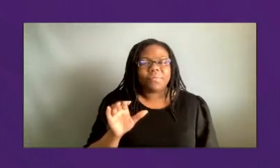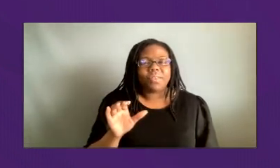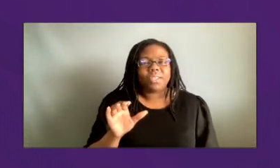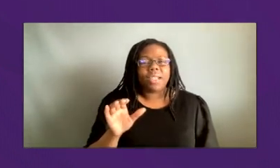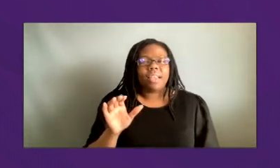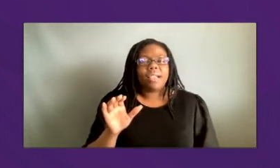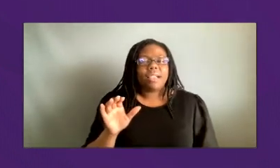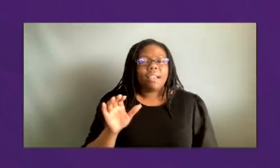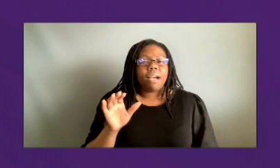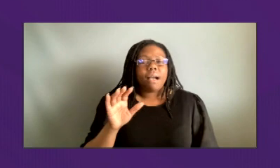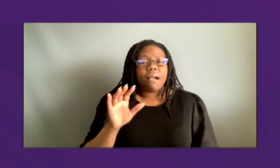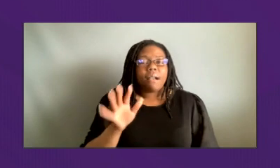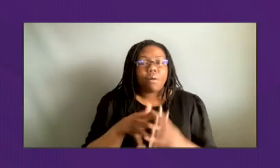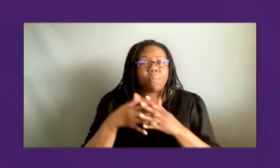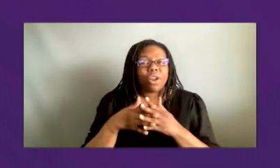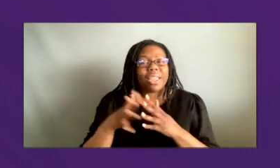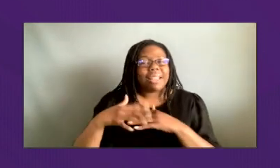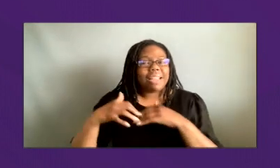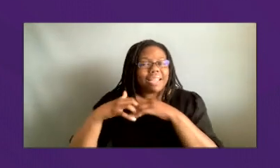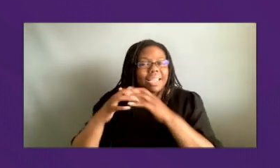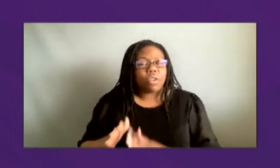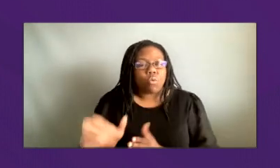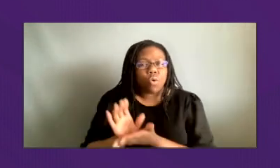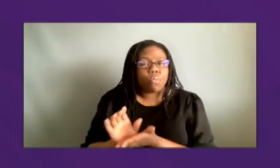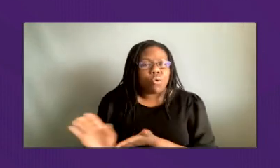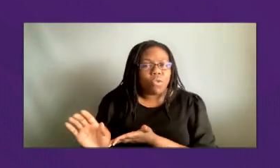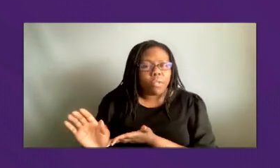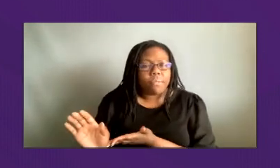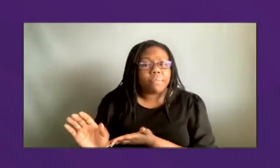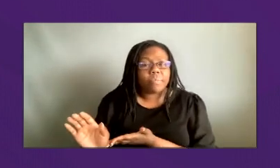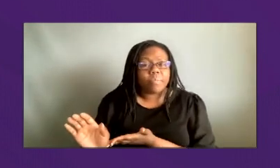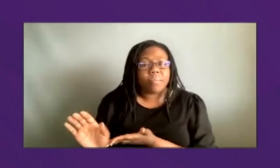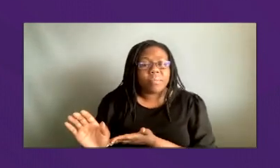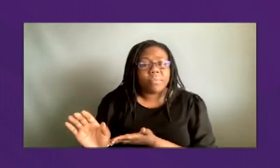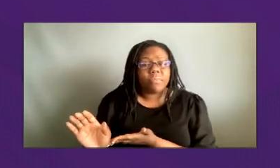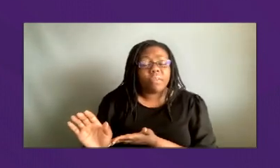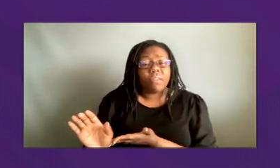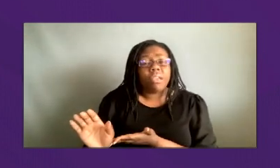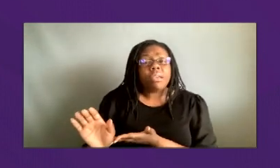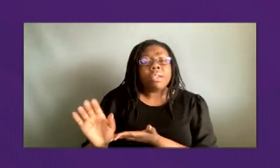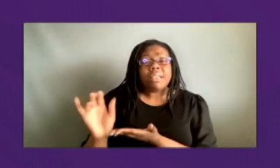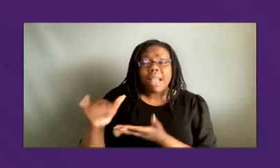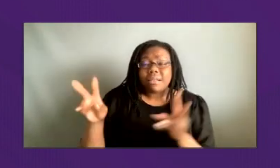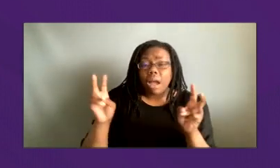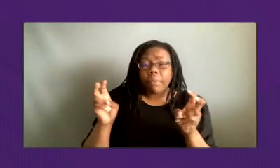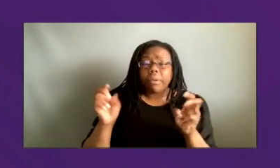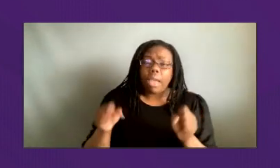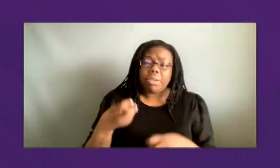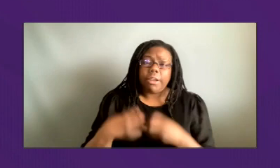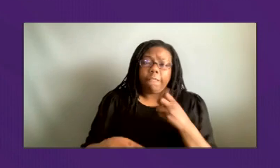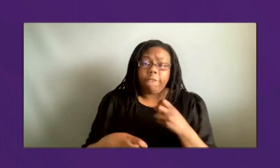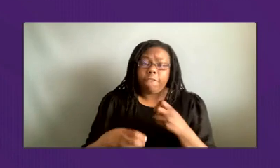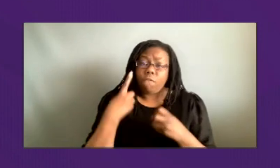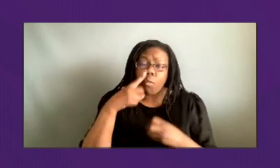Now, removal can be a difficult topic for students and for teachers because it can